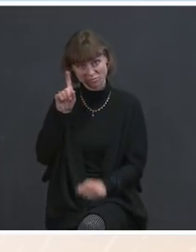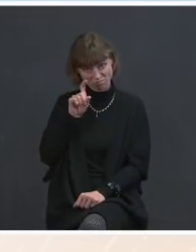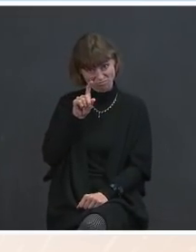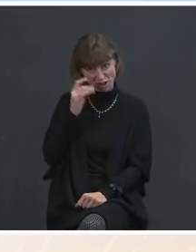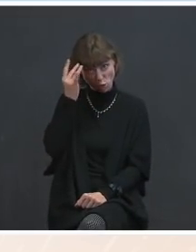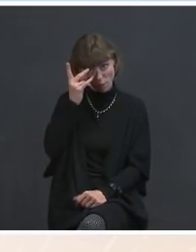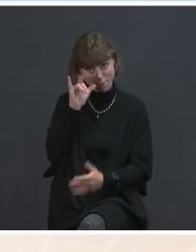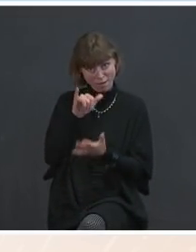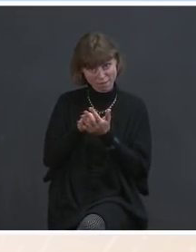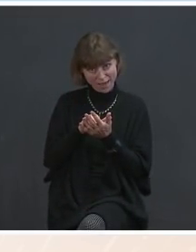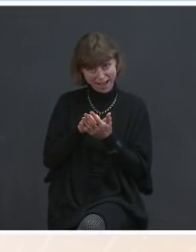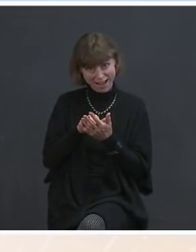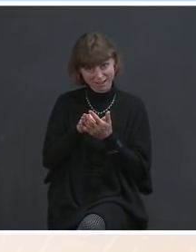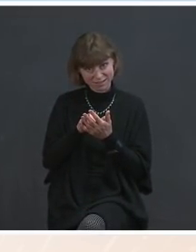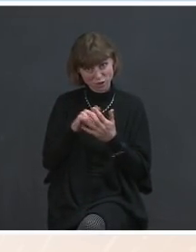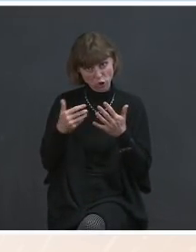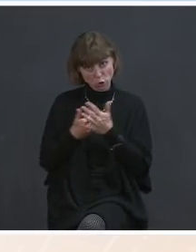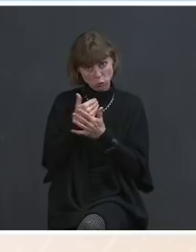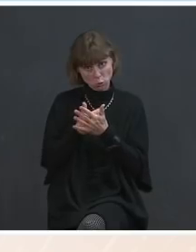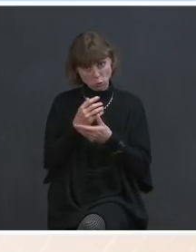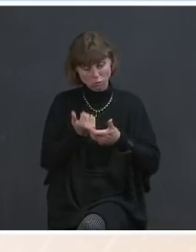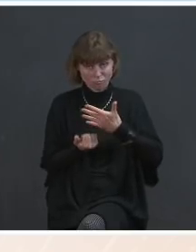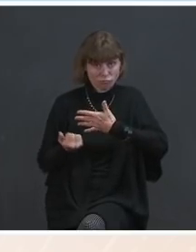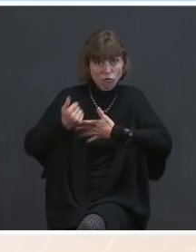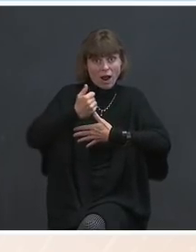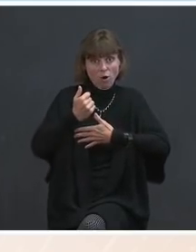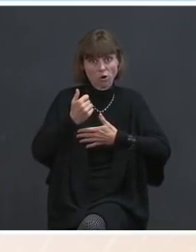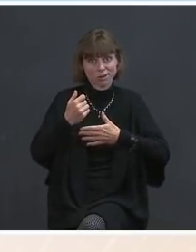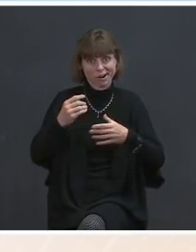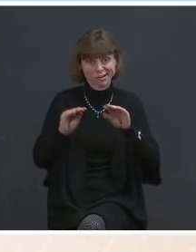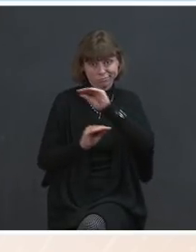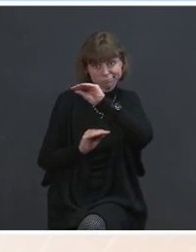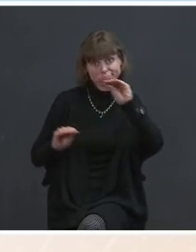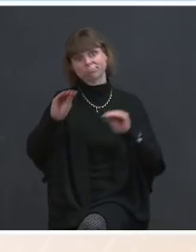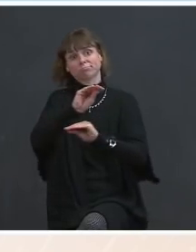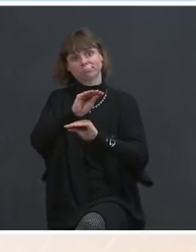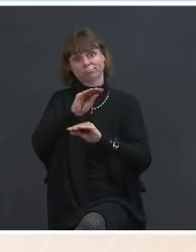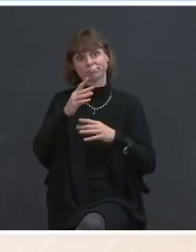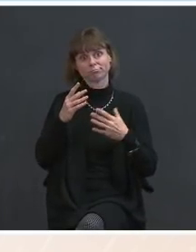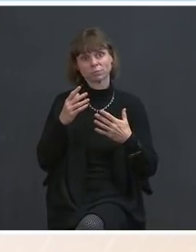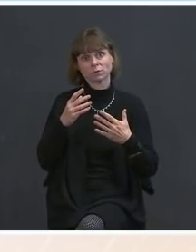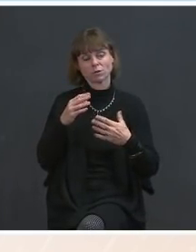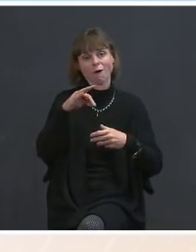to reprioritizing and focus on voting rights next -- now that the ARP is out?